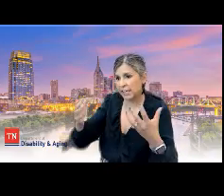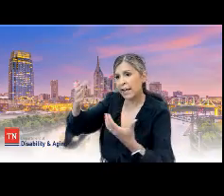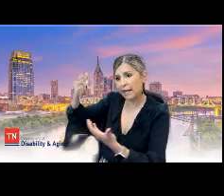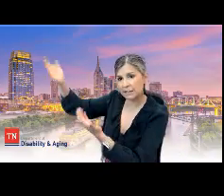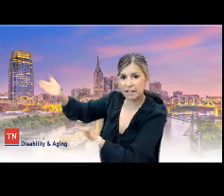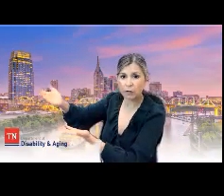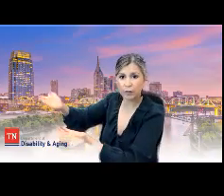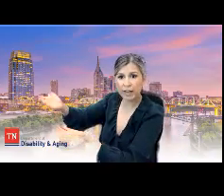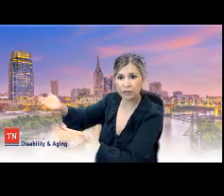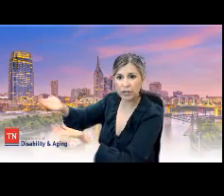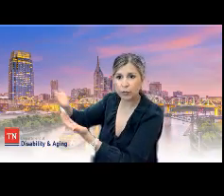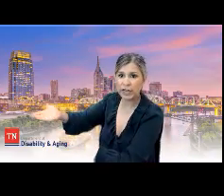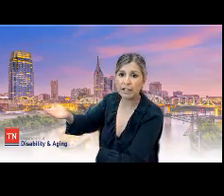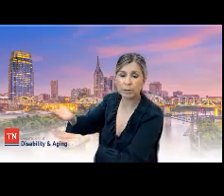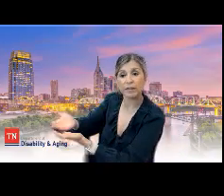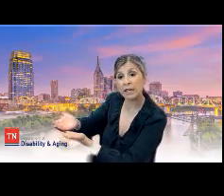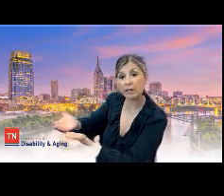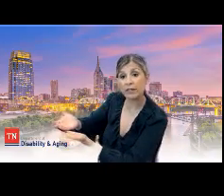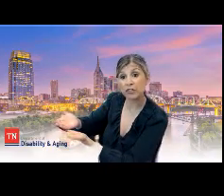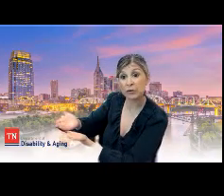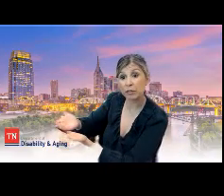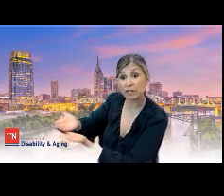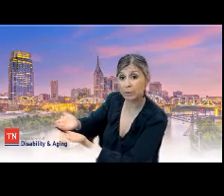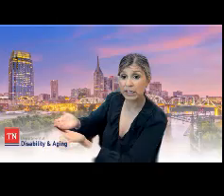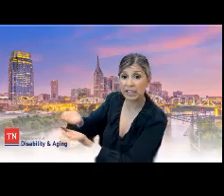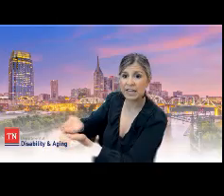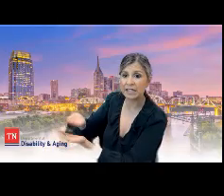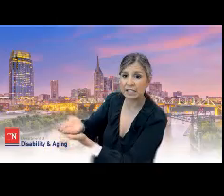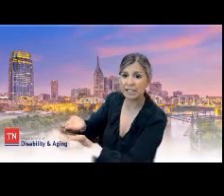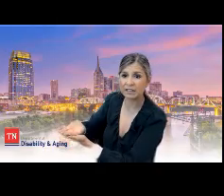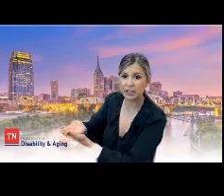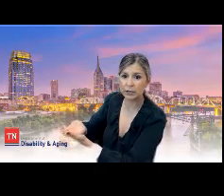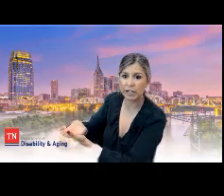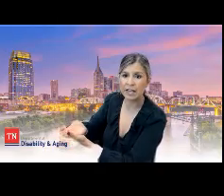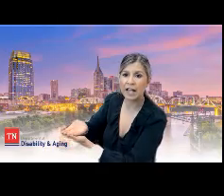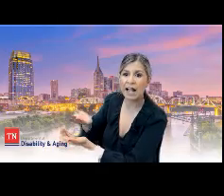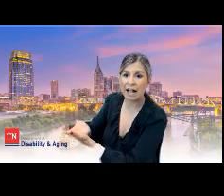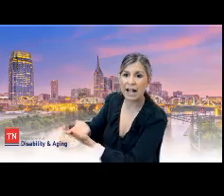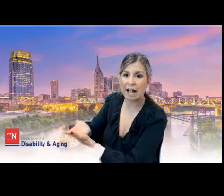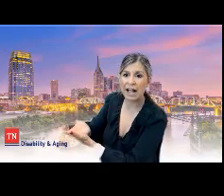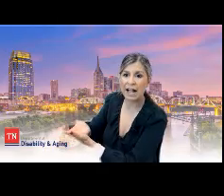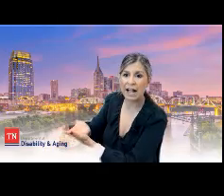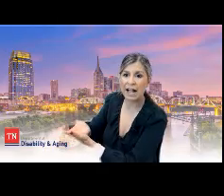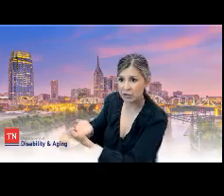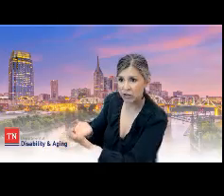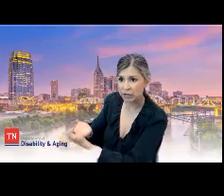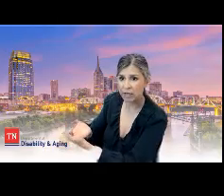TCAD itself was actually created by the Tennessee General Assembly in 1963 as the Commission on Aging.